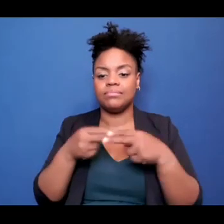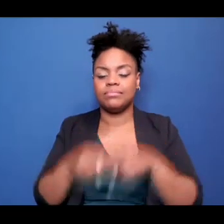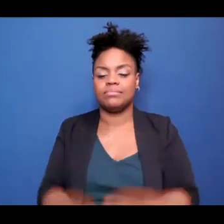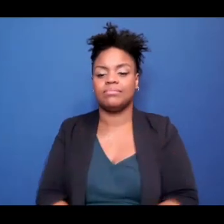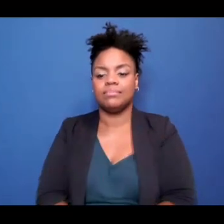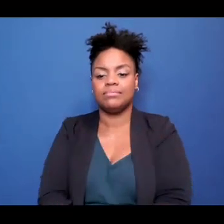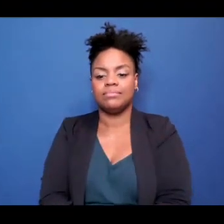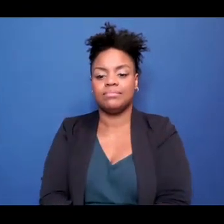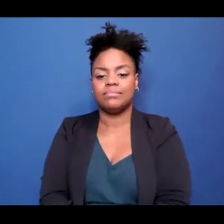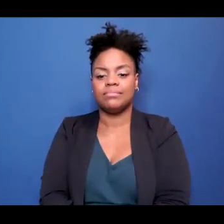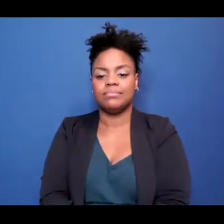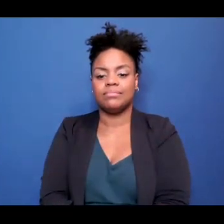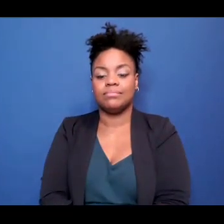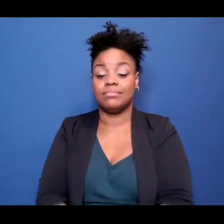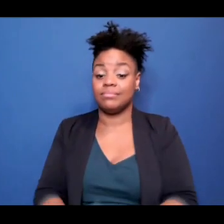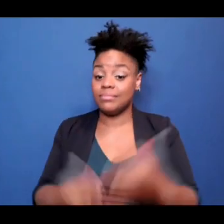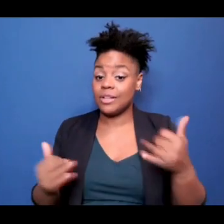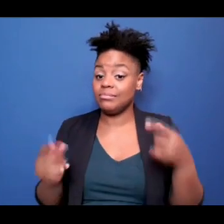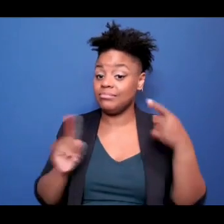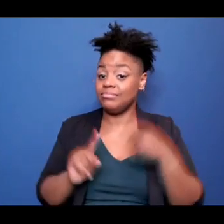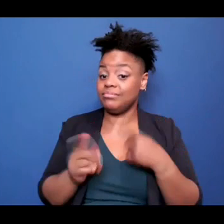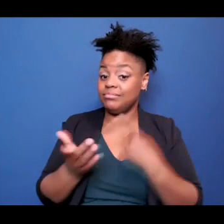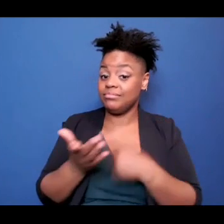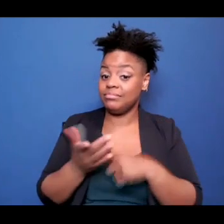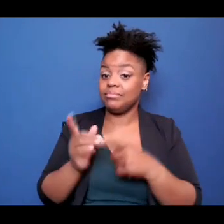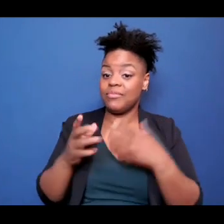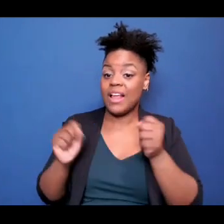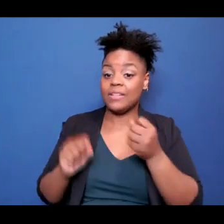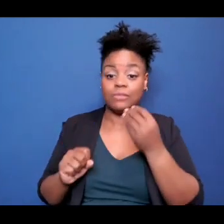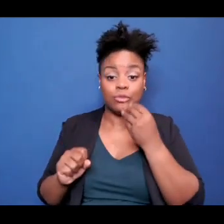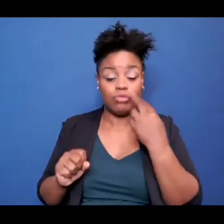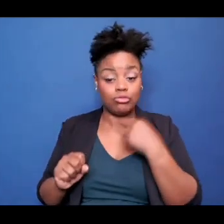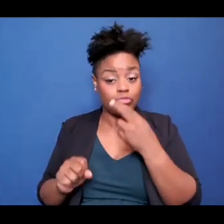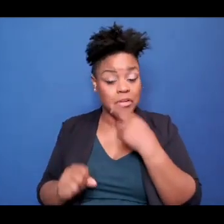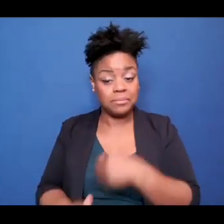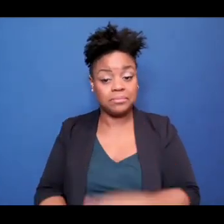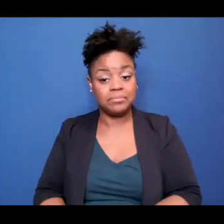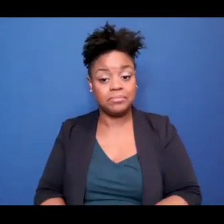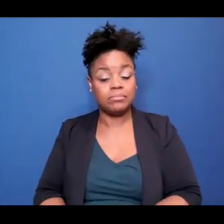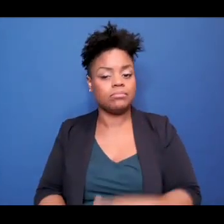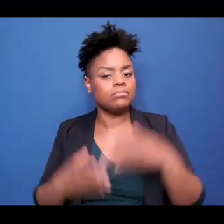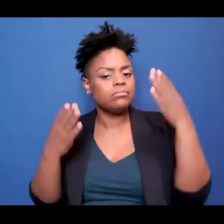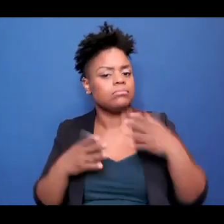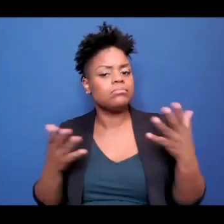SO I'LL TURN NOW TO FAST FOOD RESTAURANTS WITH THE FOCUS ON